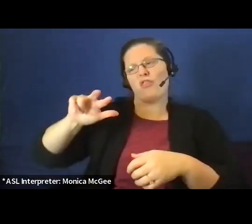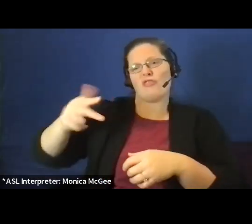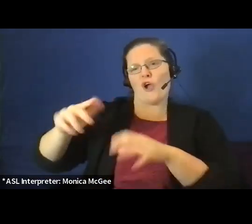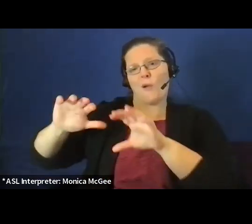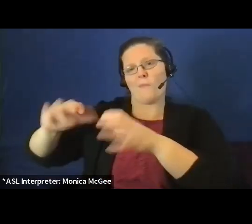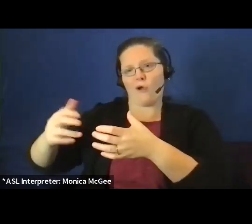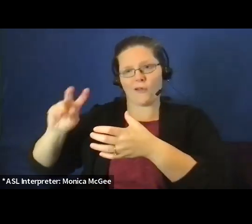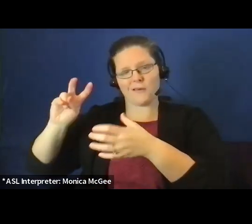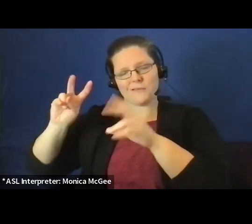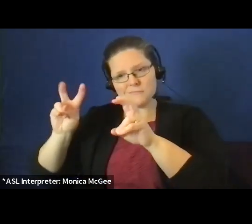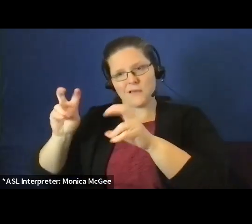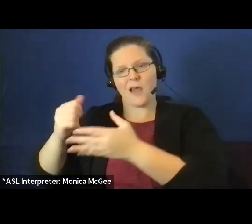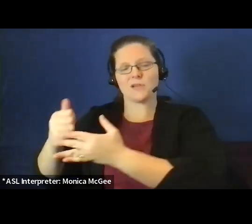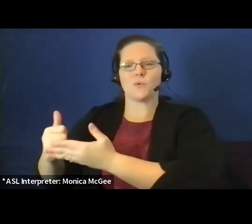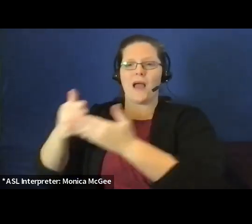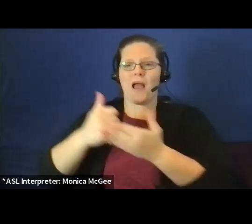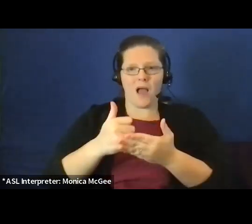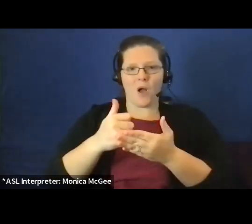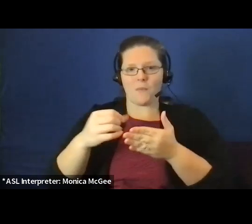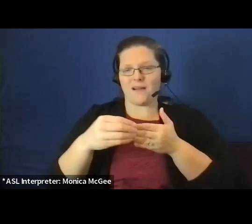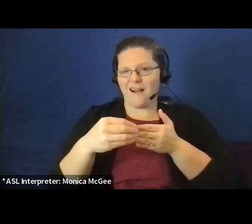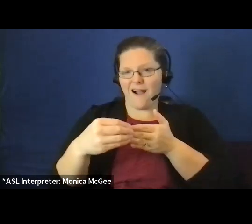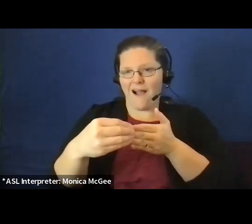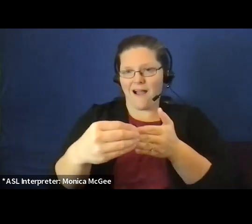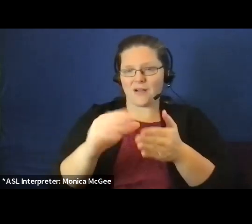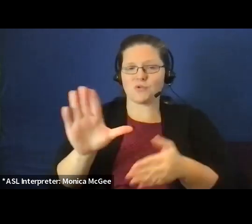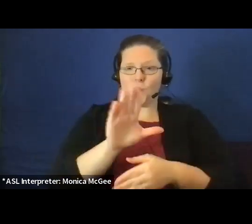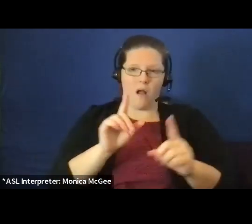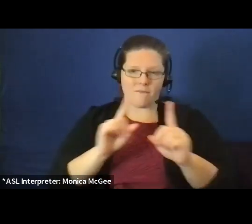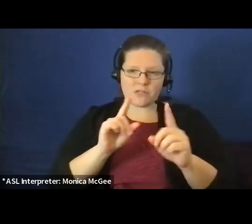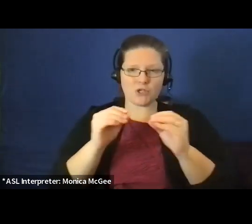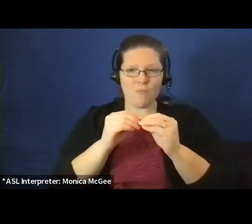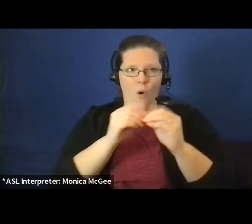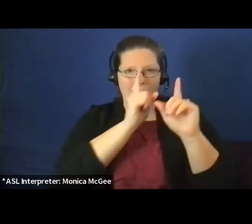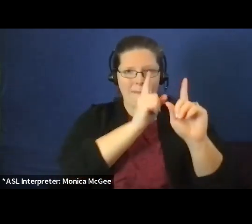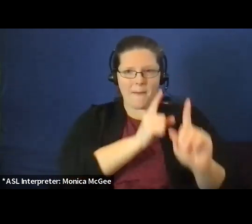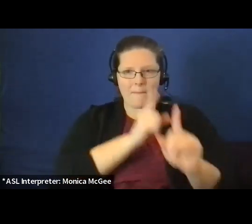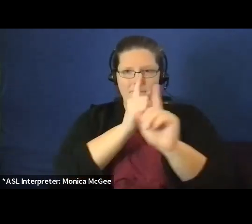discussion, you bring in, you know, the partnership and because they're able to